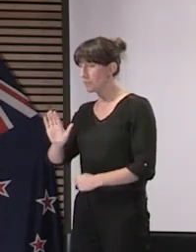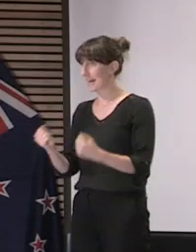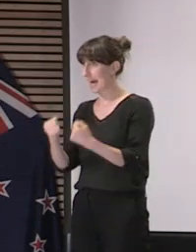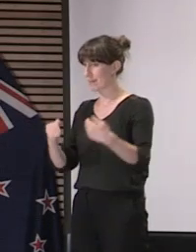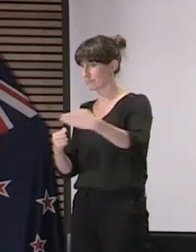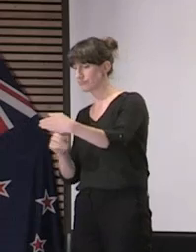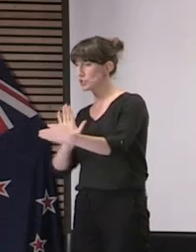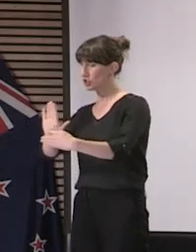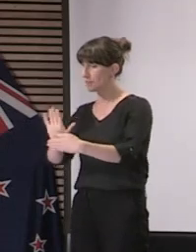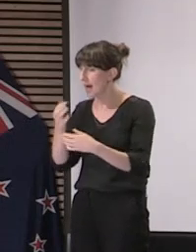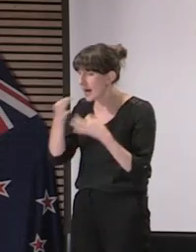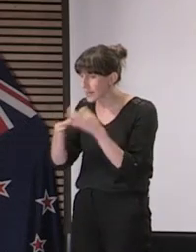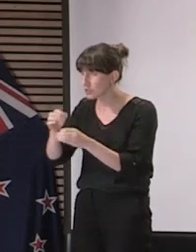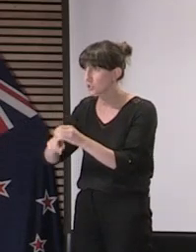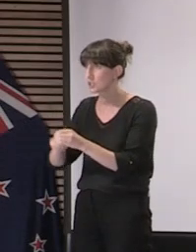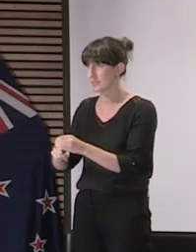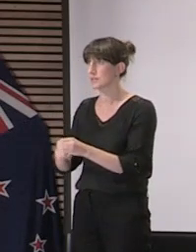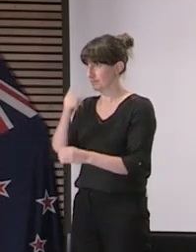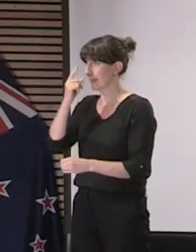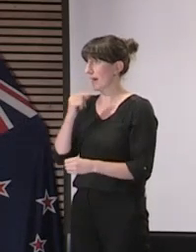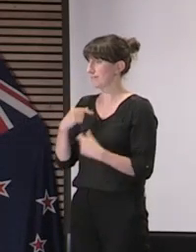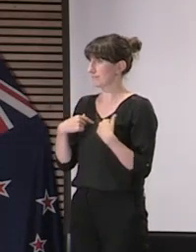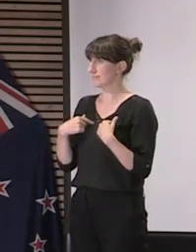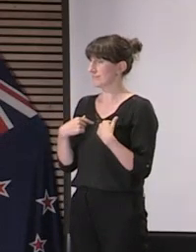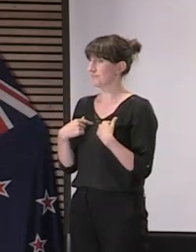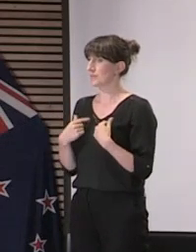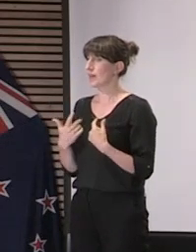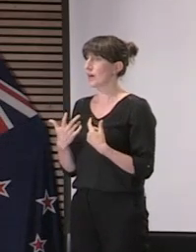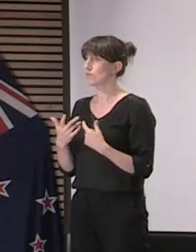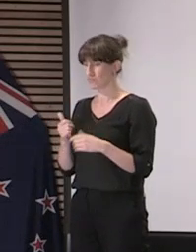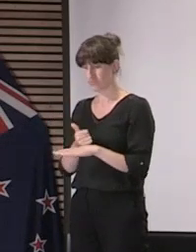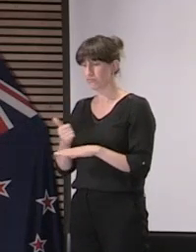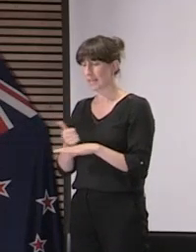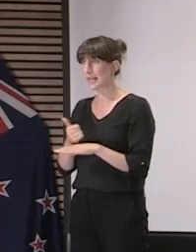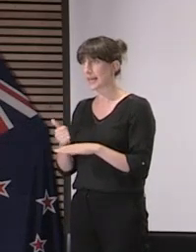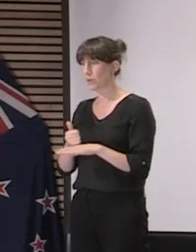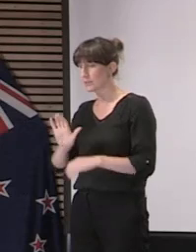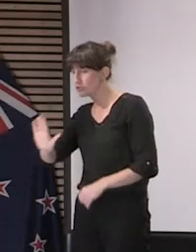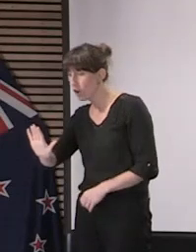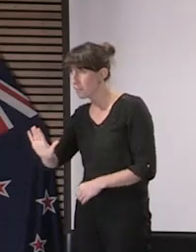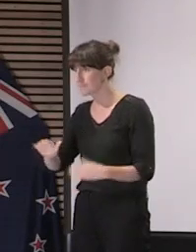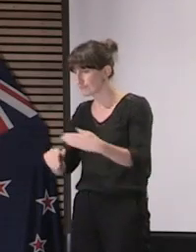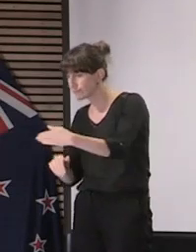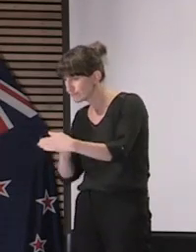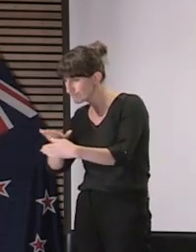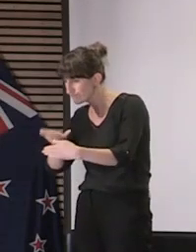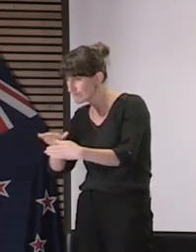and speak to including powers ununder the Transport Act. Each situation would turn on